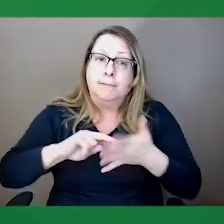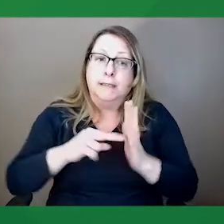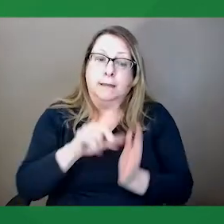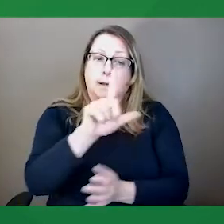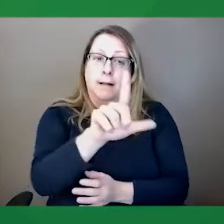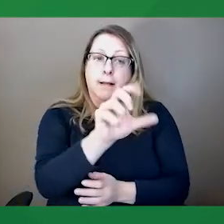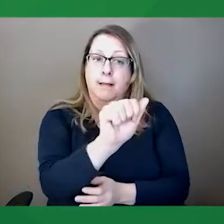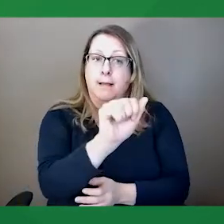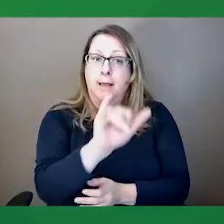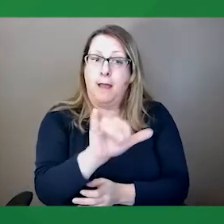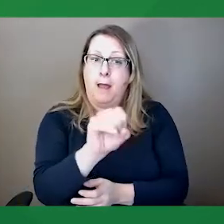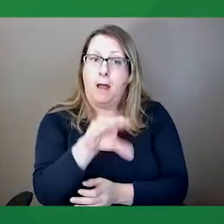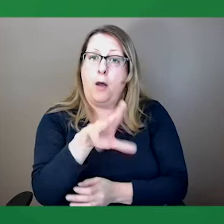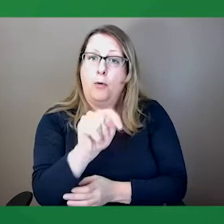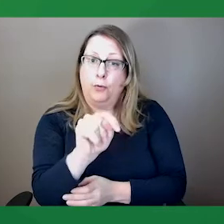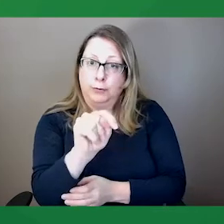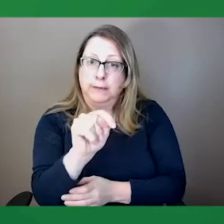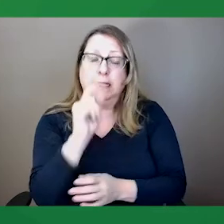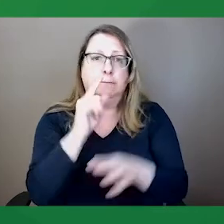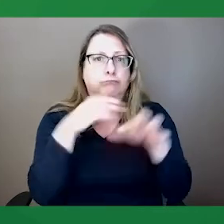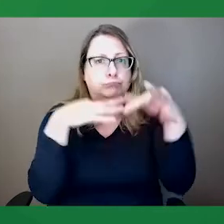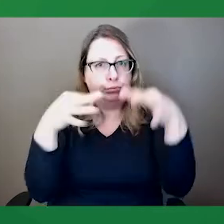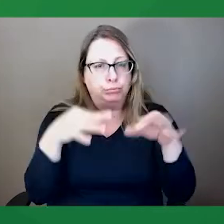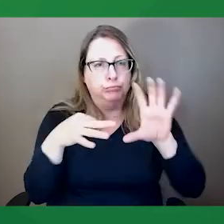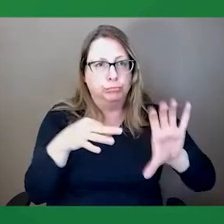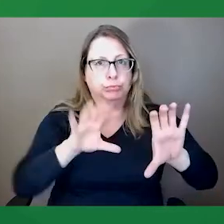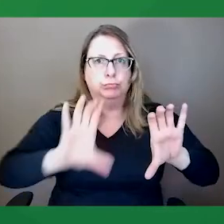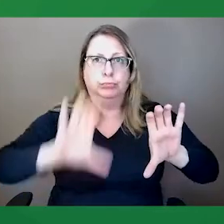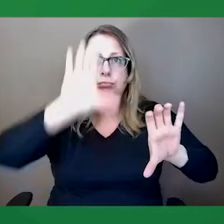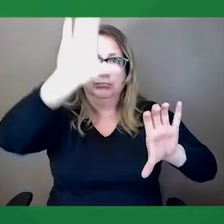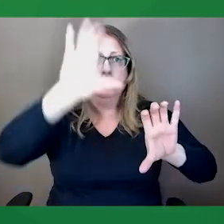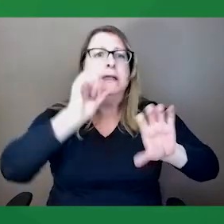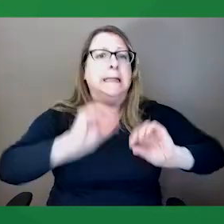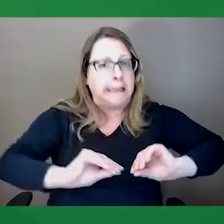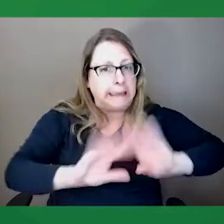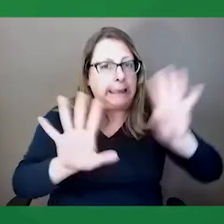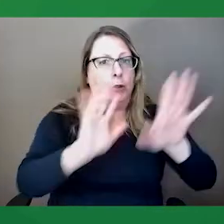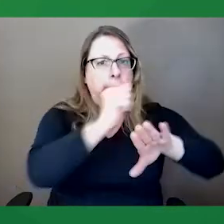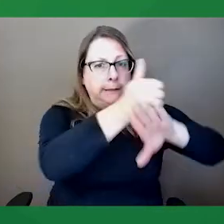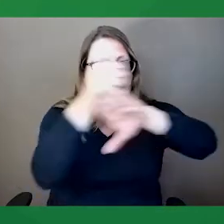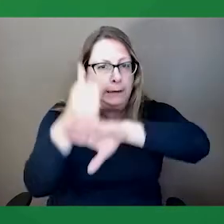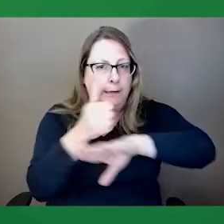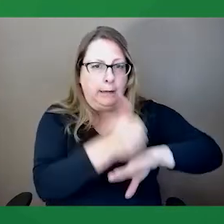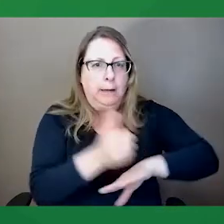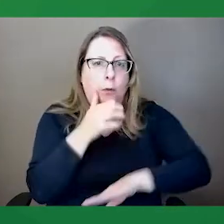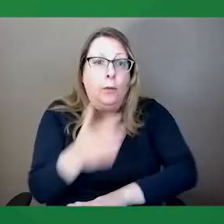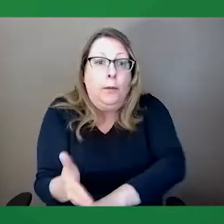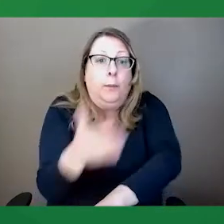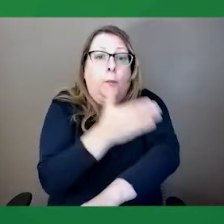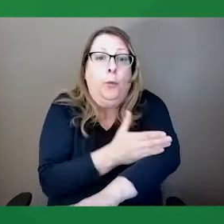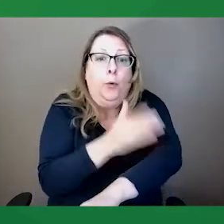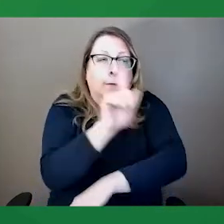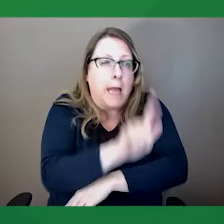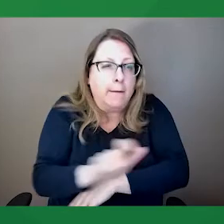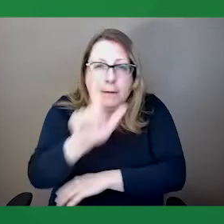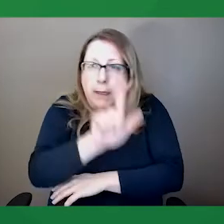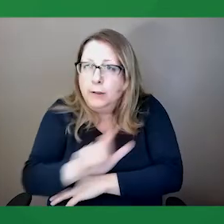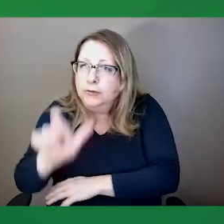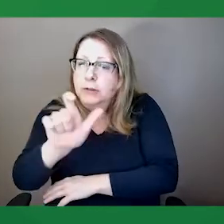So as a takeaway, layout definition improve navigation and comprehension of your website.